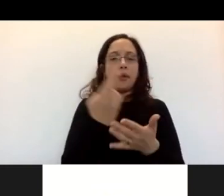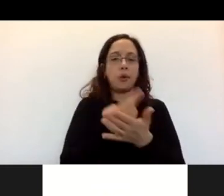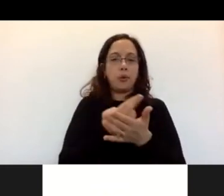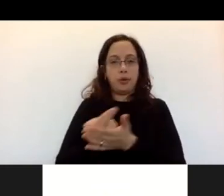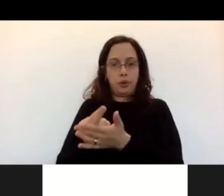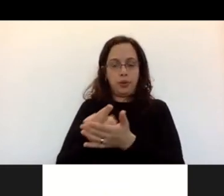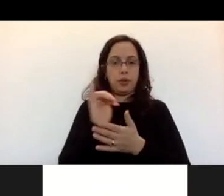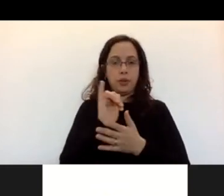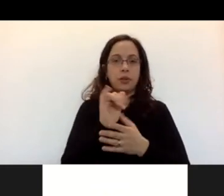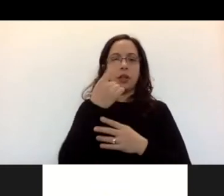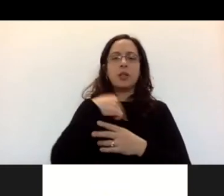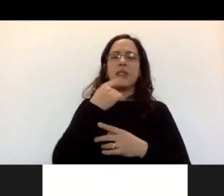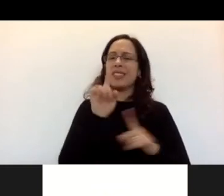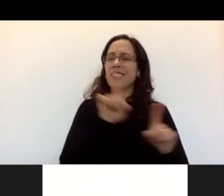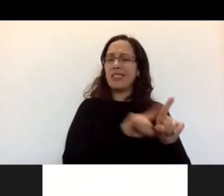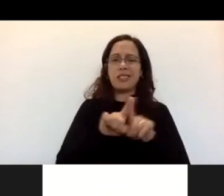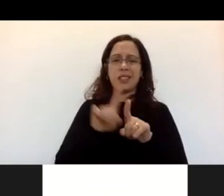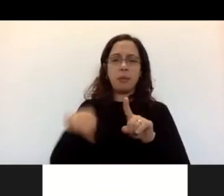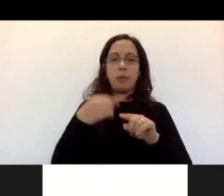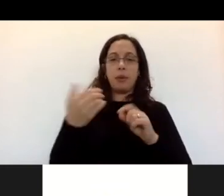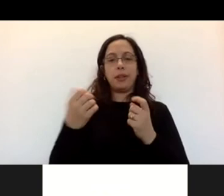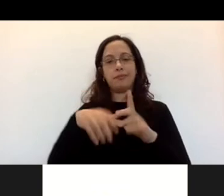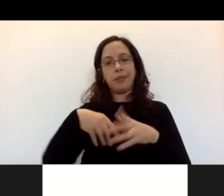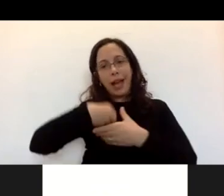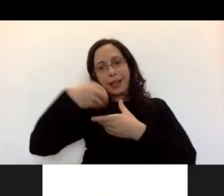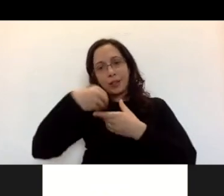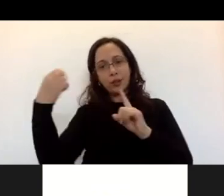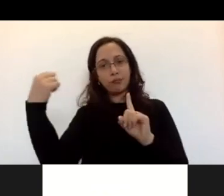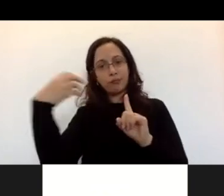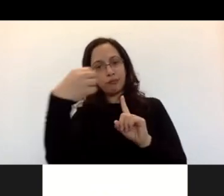this about the kind of external interventions that we see as well which often also have a